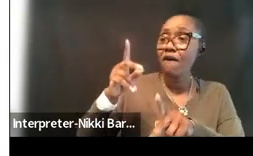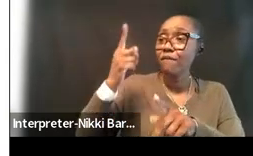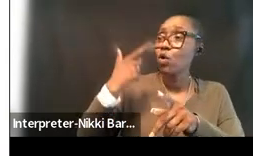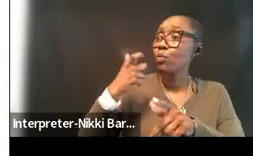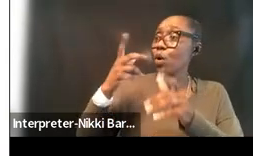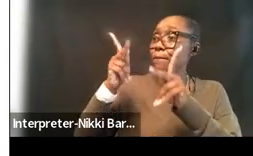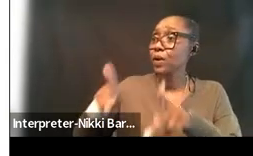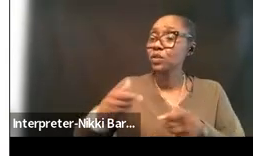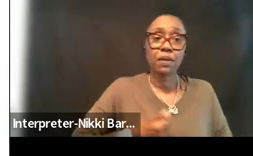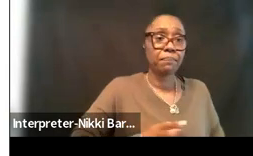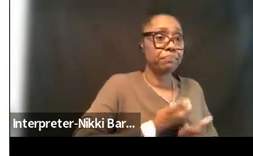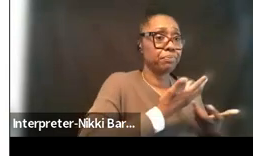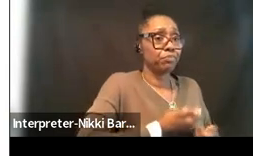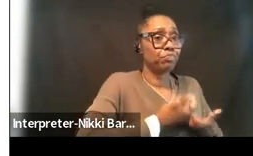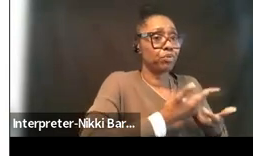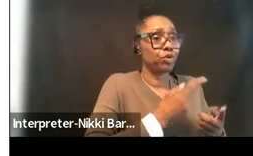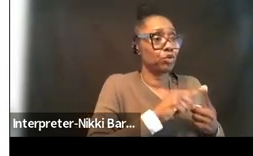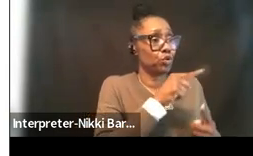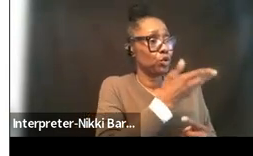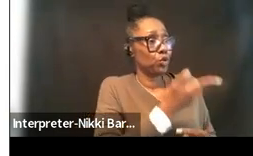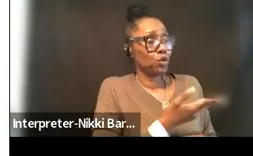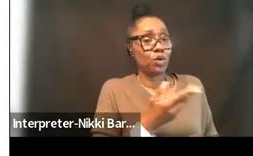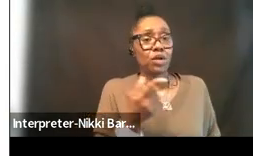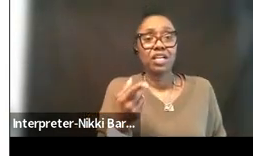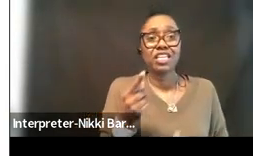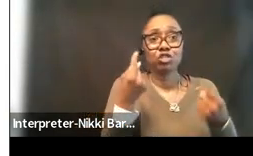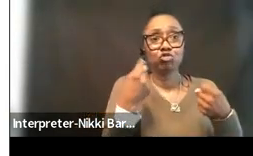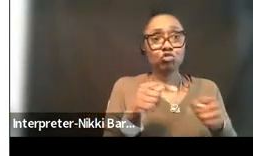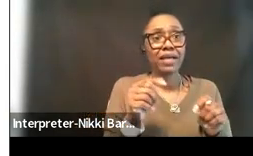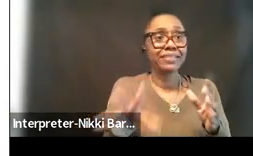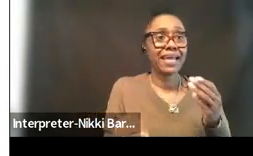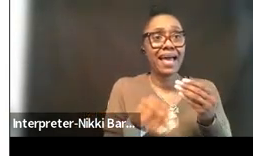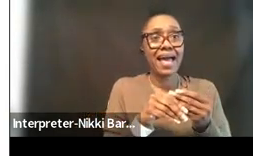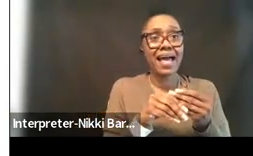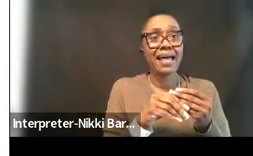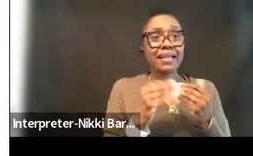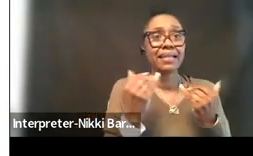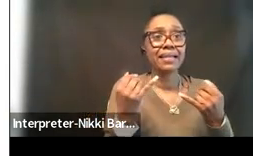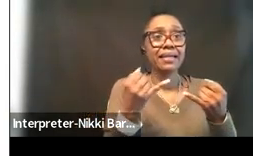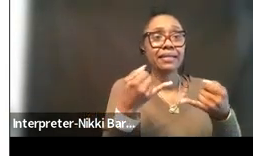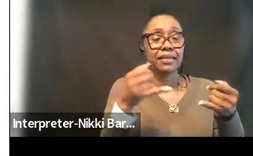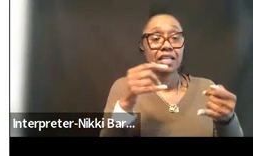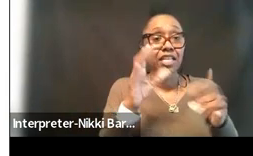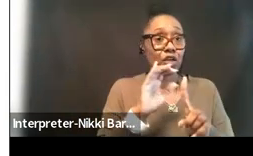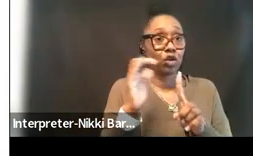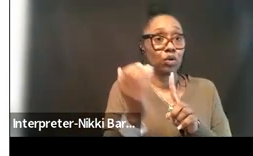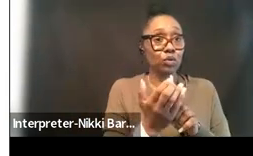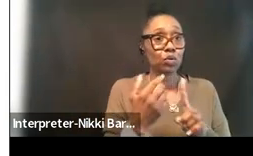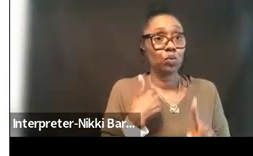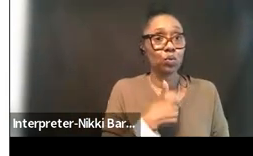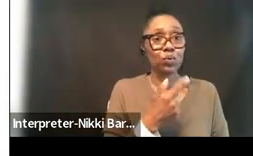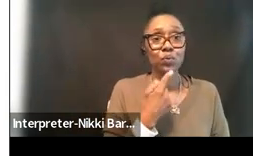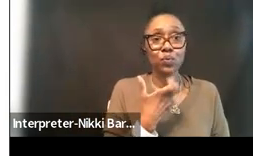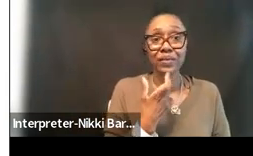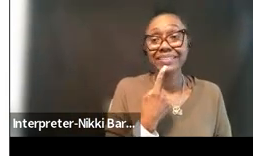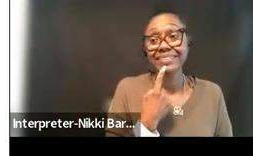One of the bigger ones being trying to add a silver lining, we often do this culturally that we wanna say, well, at least.